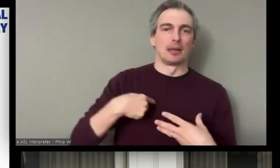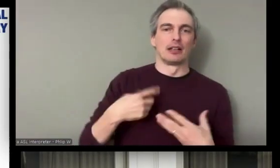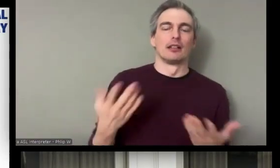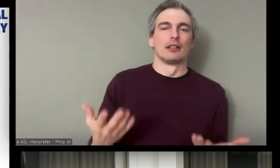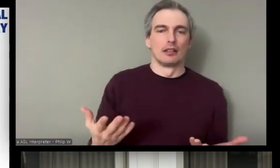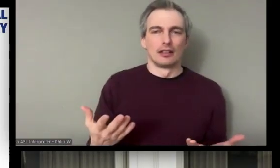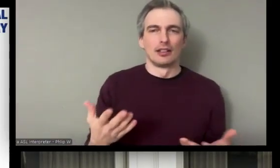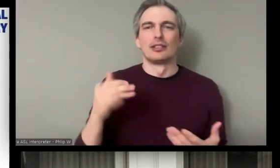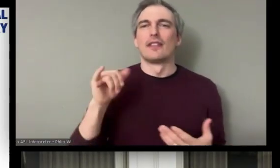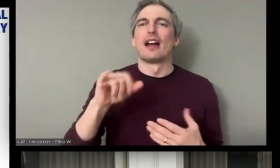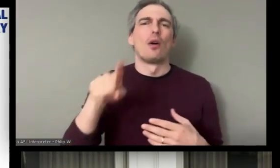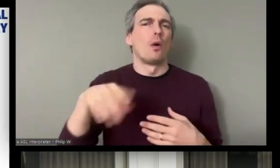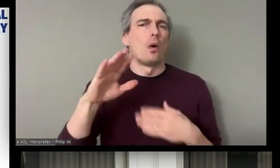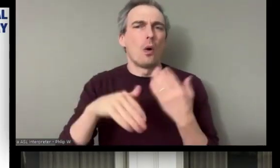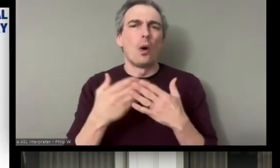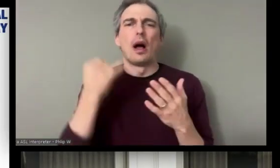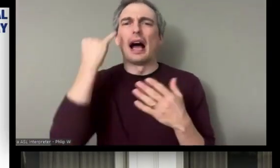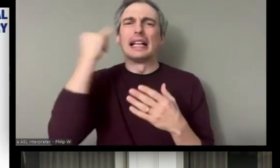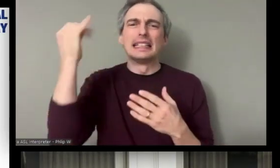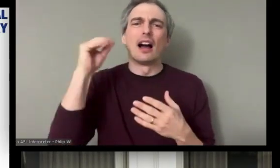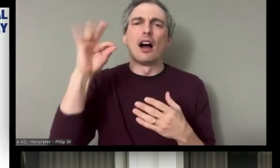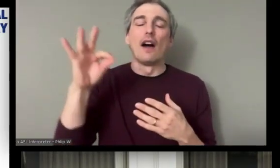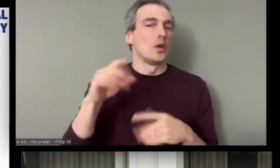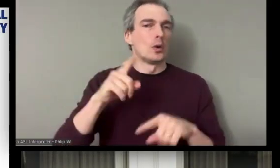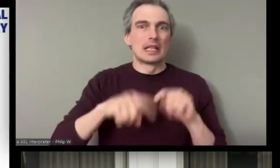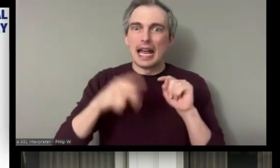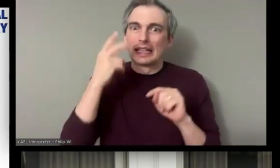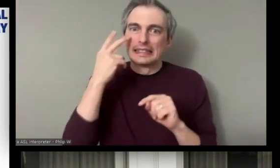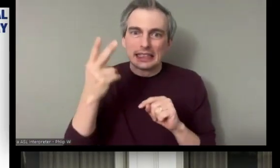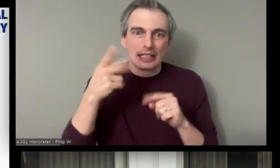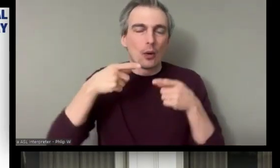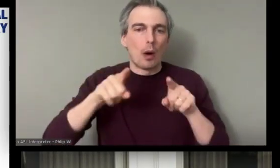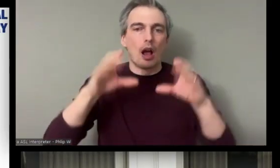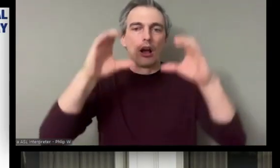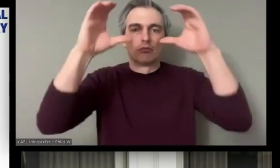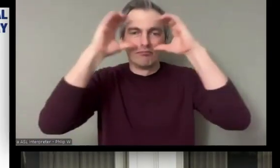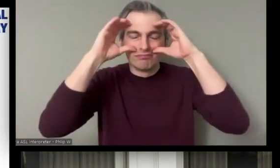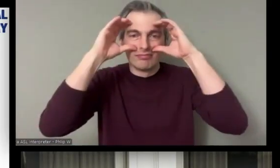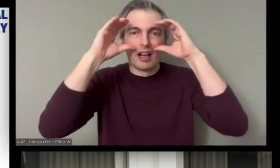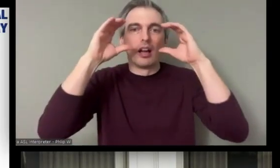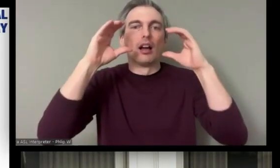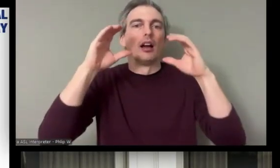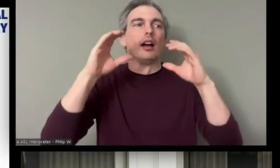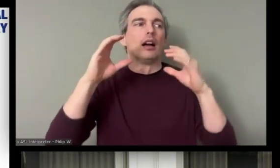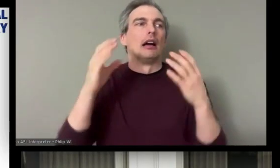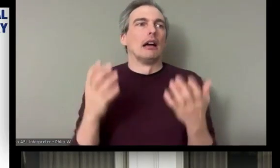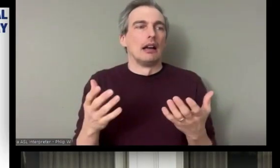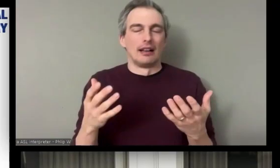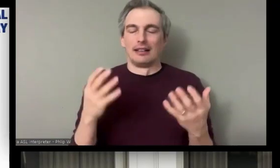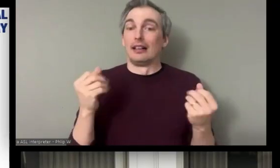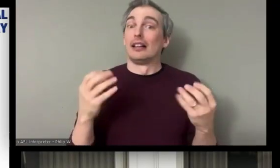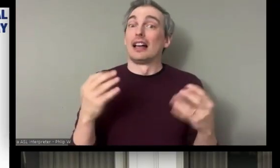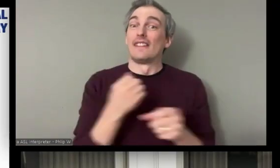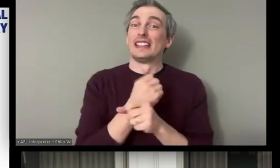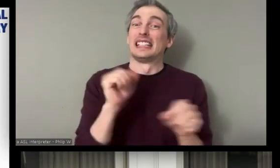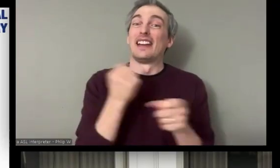Has a lot of safety challenges. And now I could say one good thing for accessibility in 2026 -- I